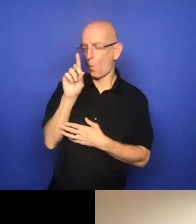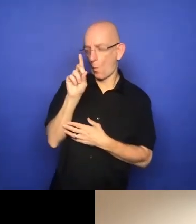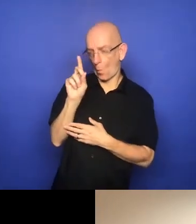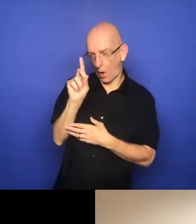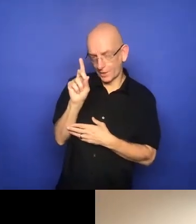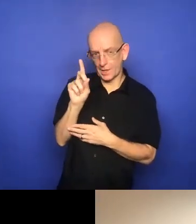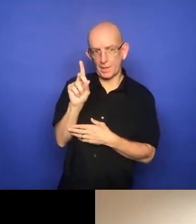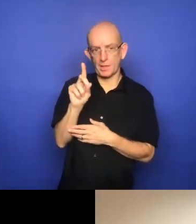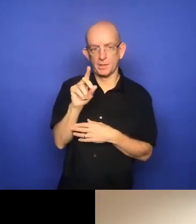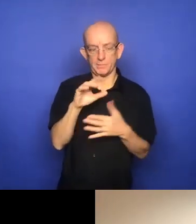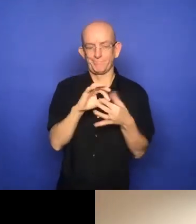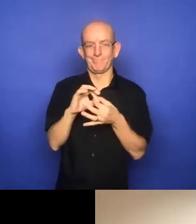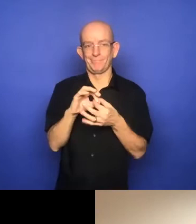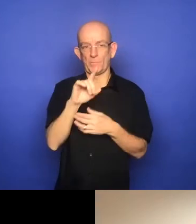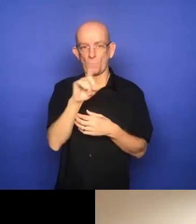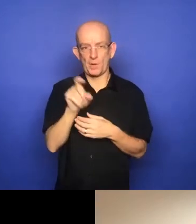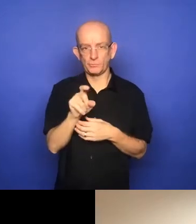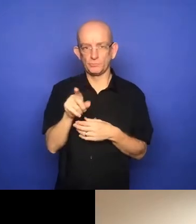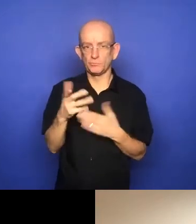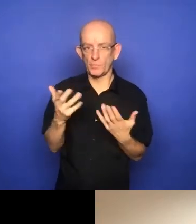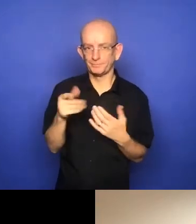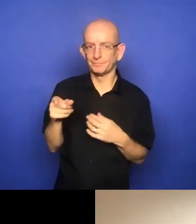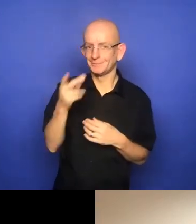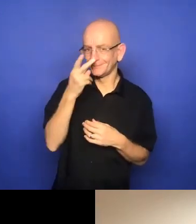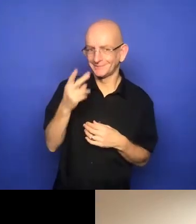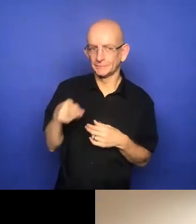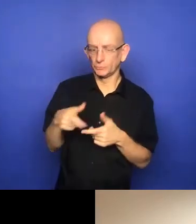brief follow-up question you can share where is the tool